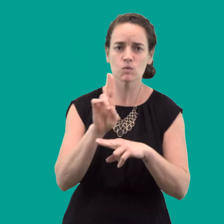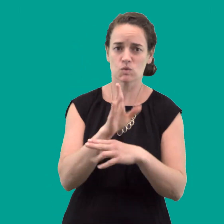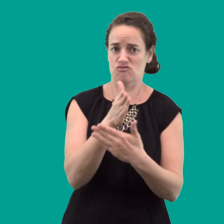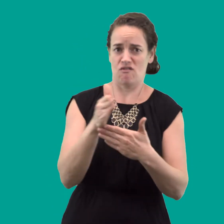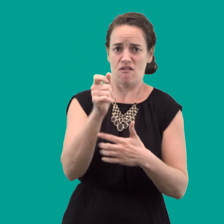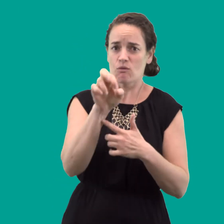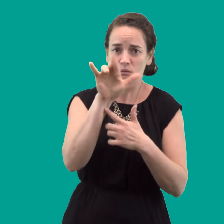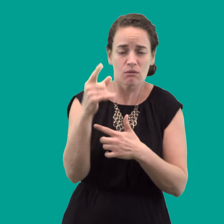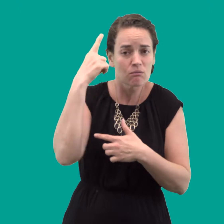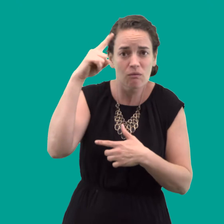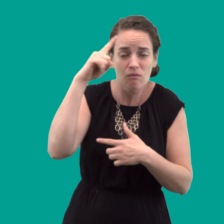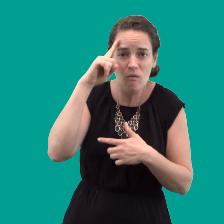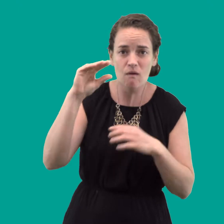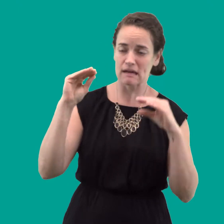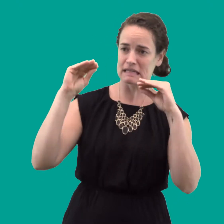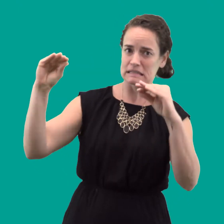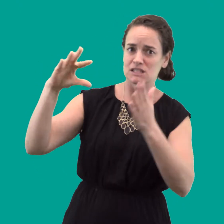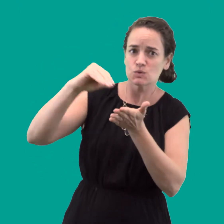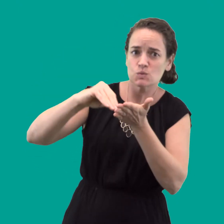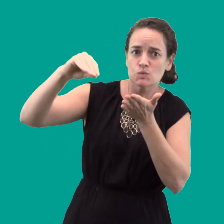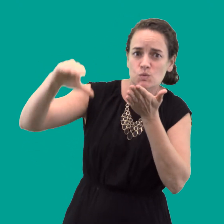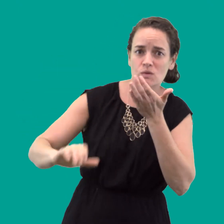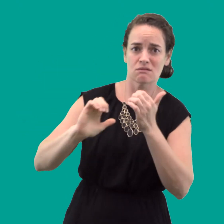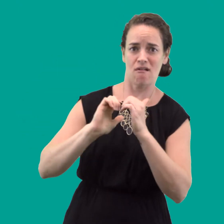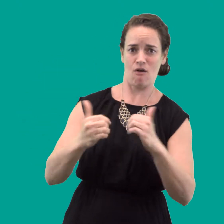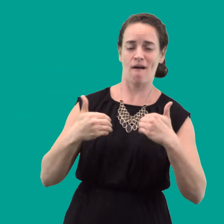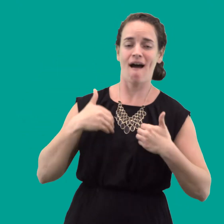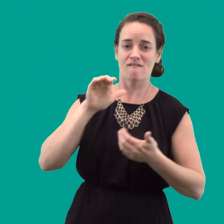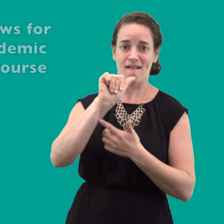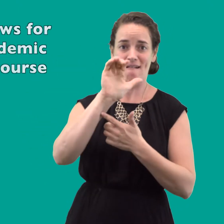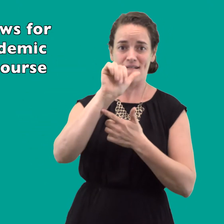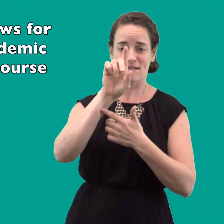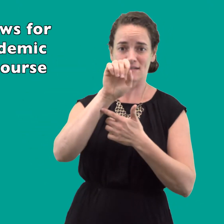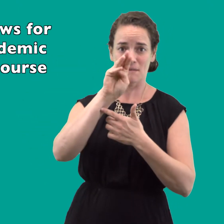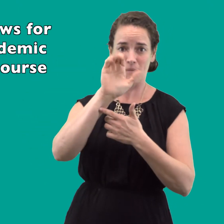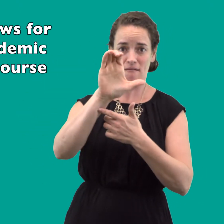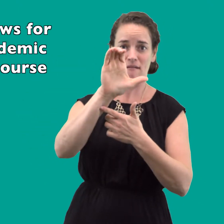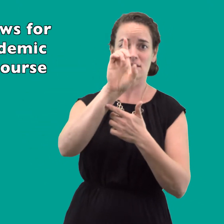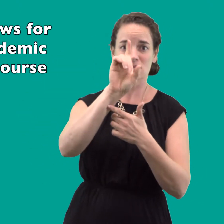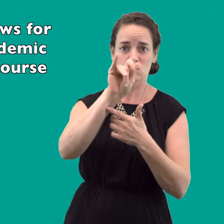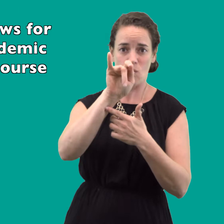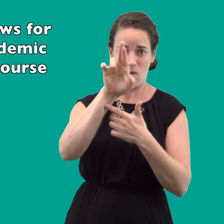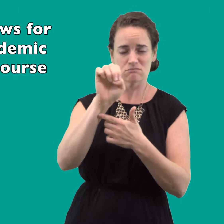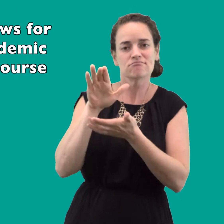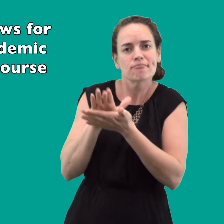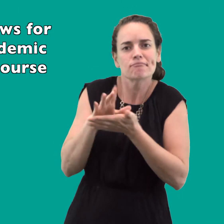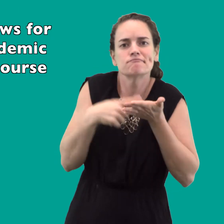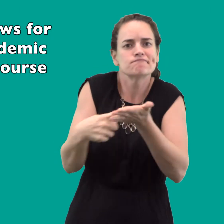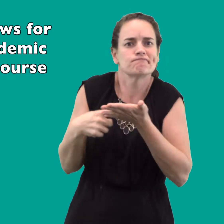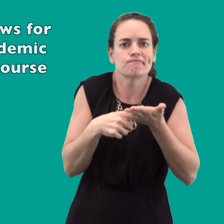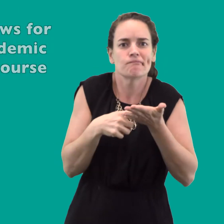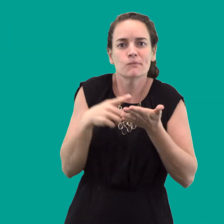The purpose of "Shared Inquiry" is to teach students how to have academic discourse.